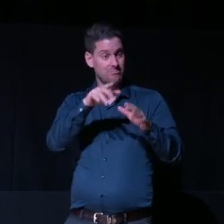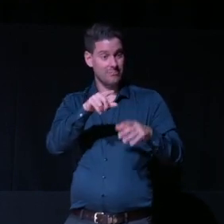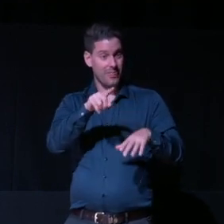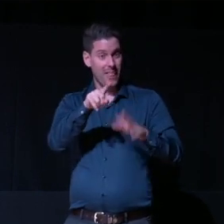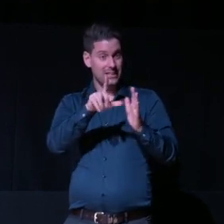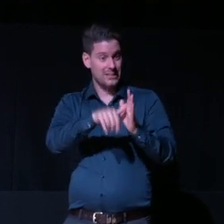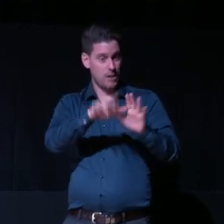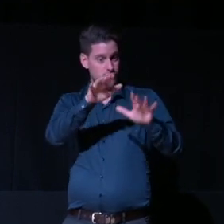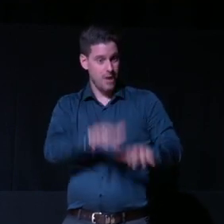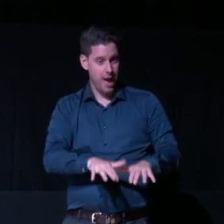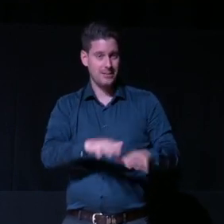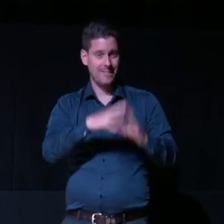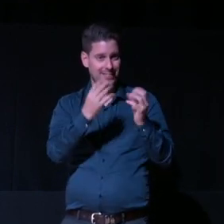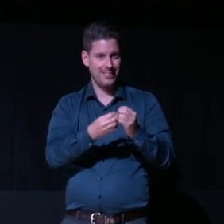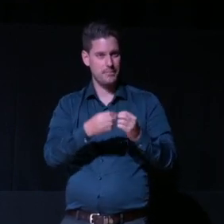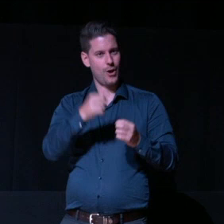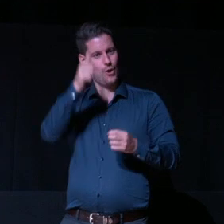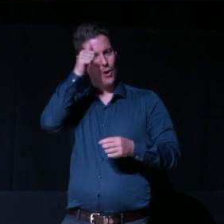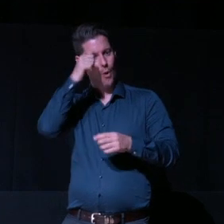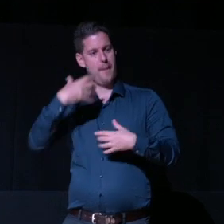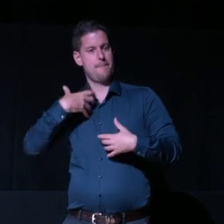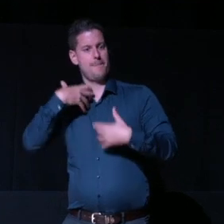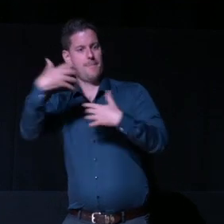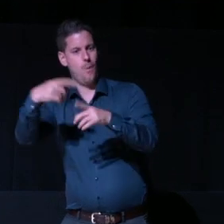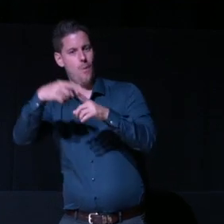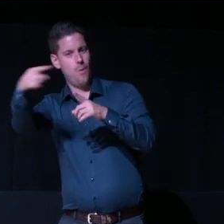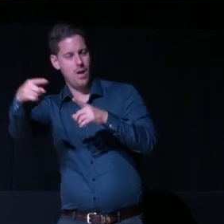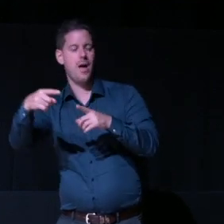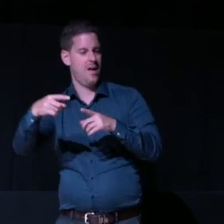It's yeah but it's it's a tricky one. It's also you know where